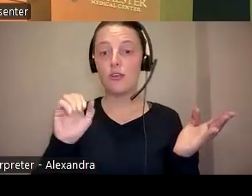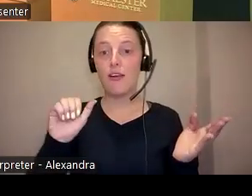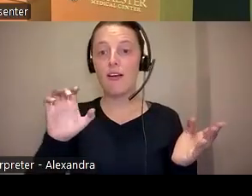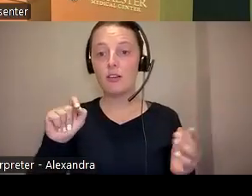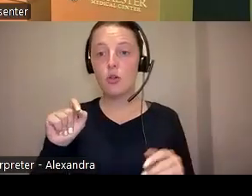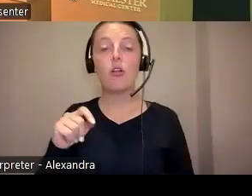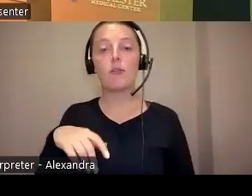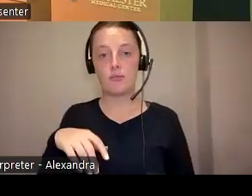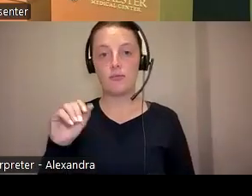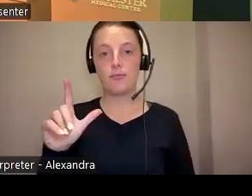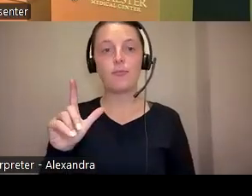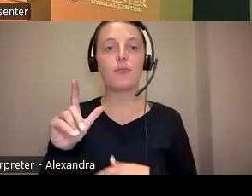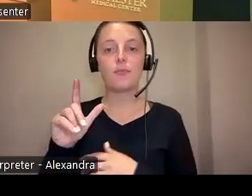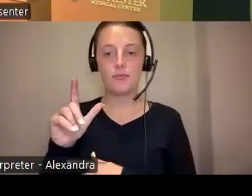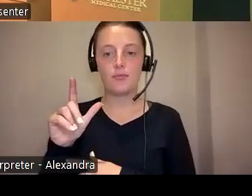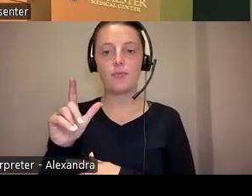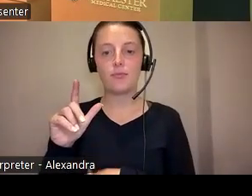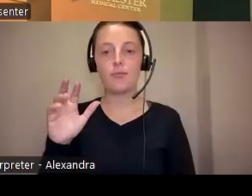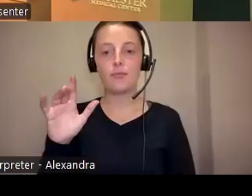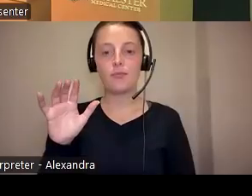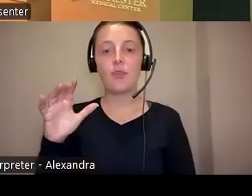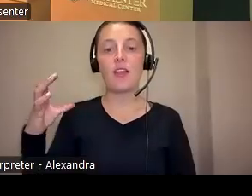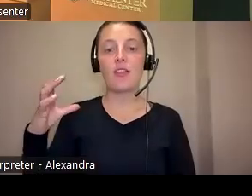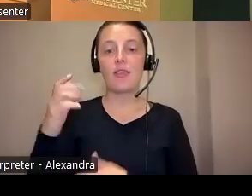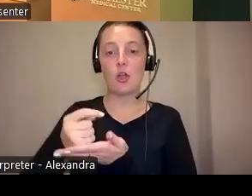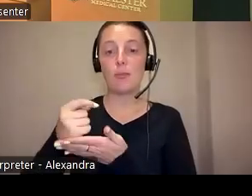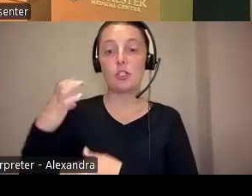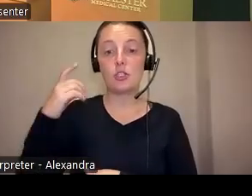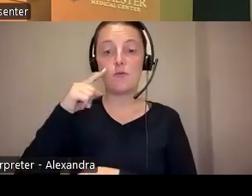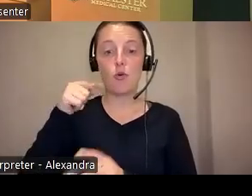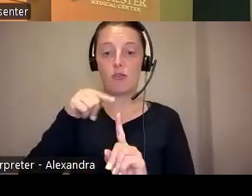it is a relatively new role and she is absolutely crushing it. I won't go into detail about that,